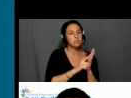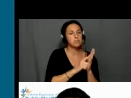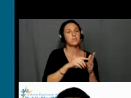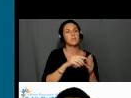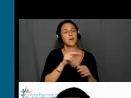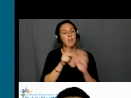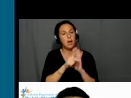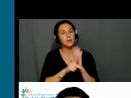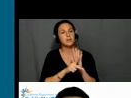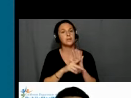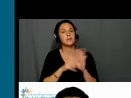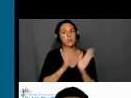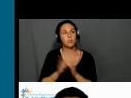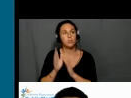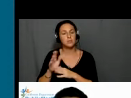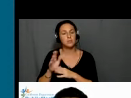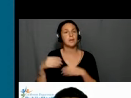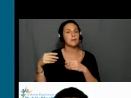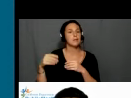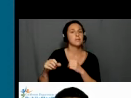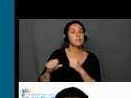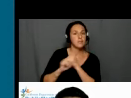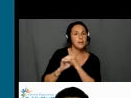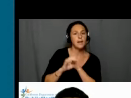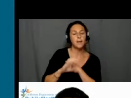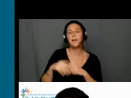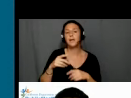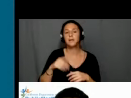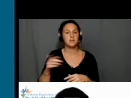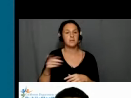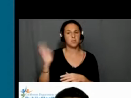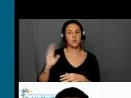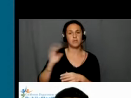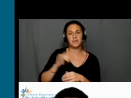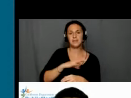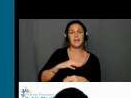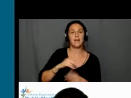Tim was previously a staff attorney with work safe, and began his legal career in